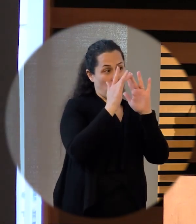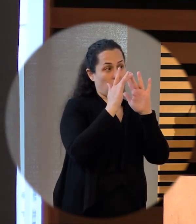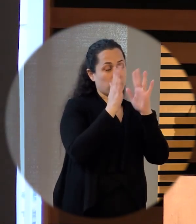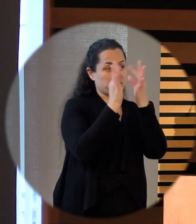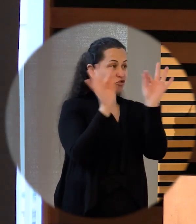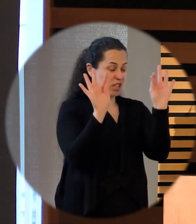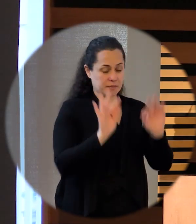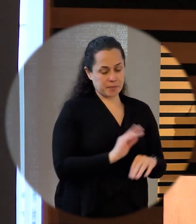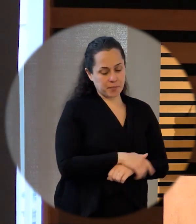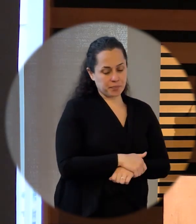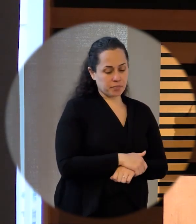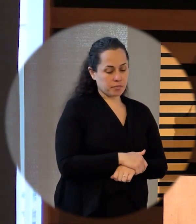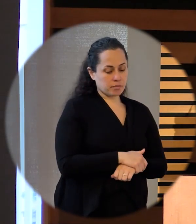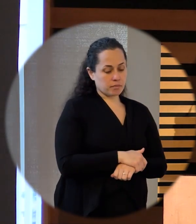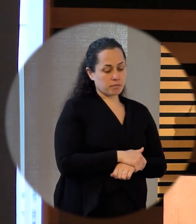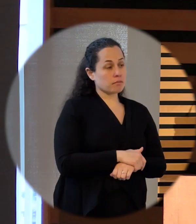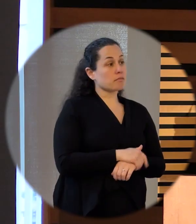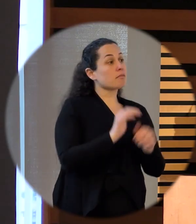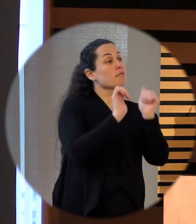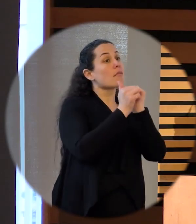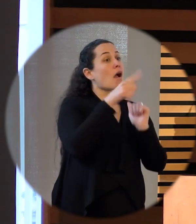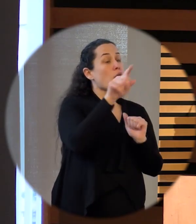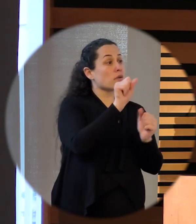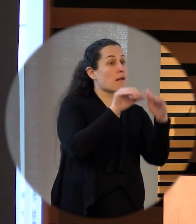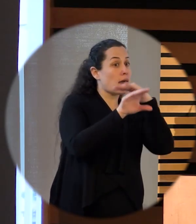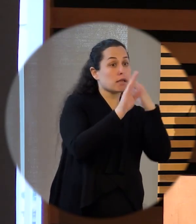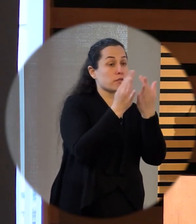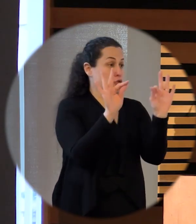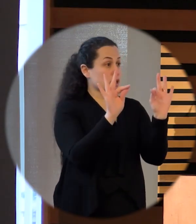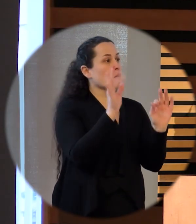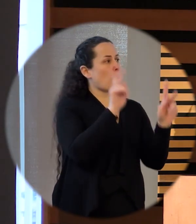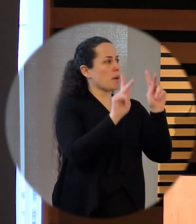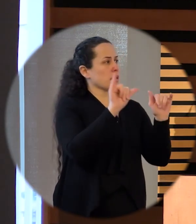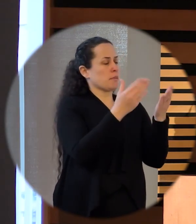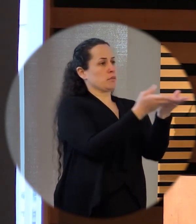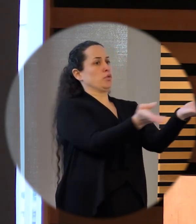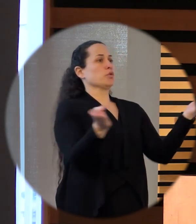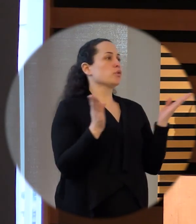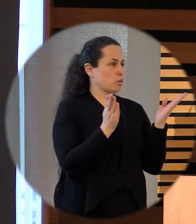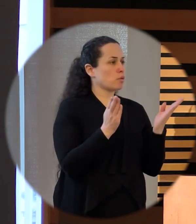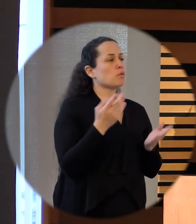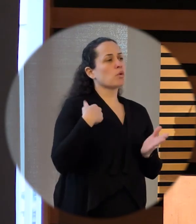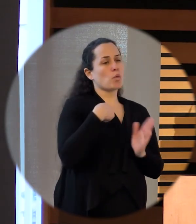paywall free. This is made possible thanks to people like you. The Walrus is a registered